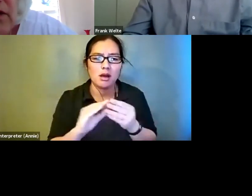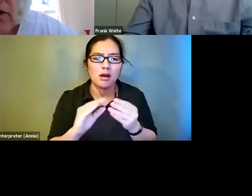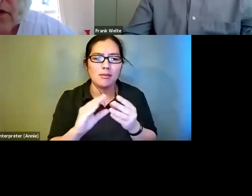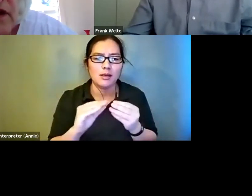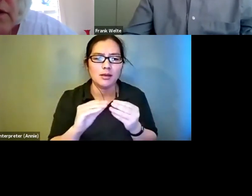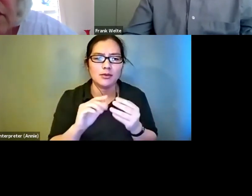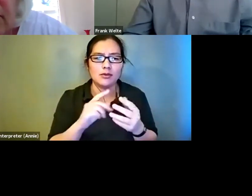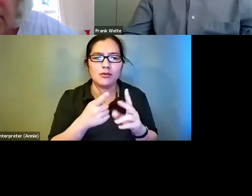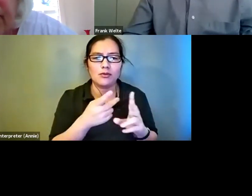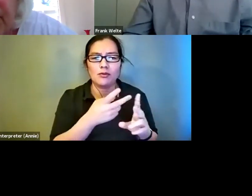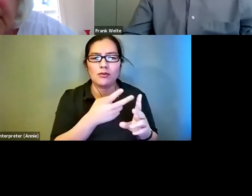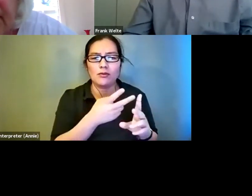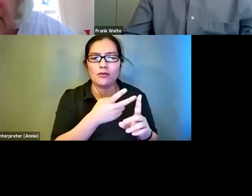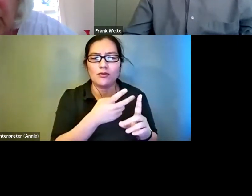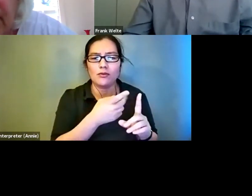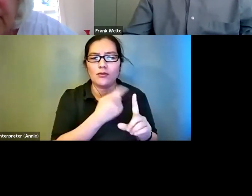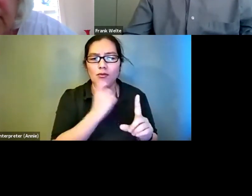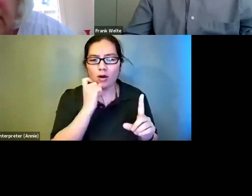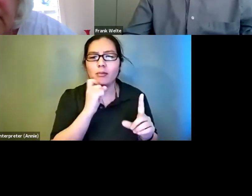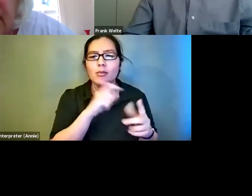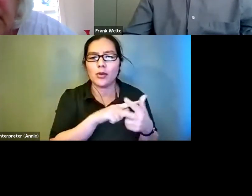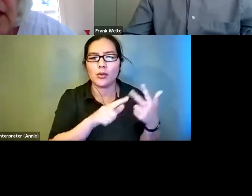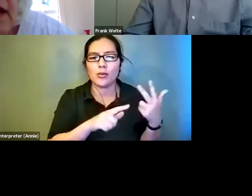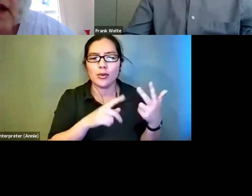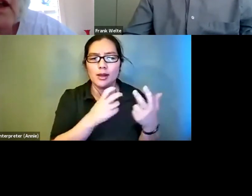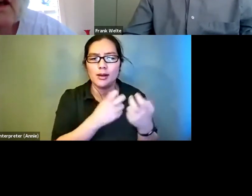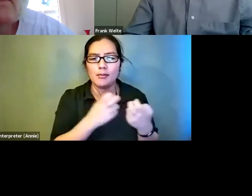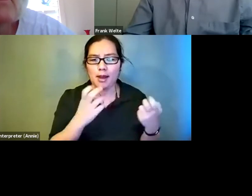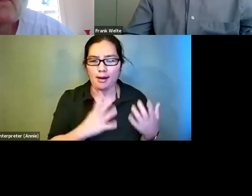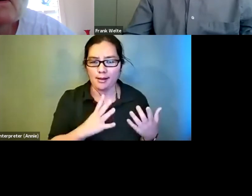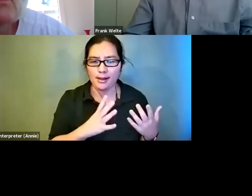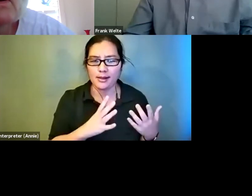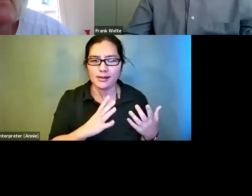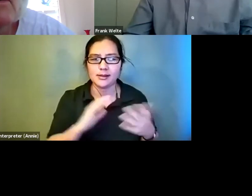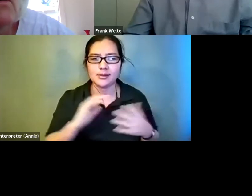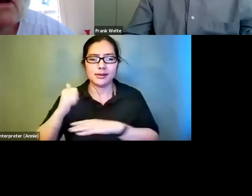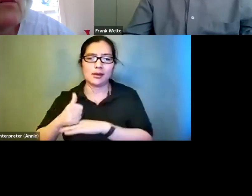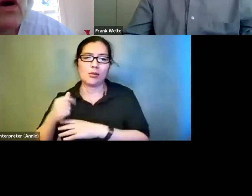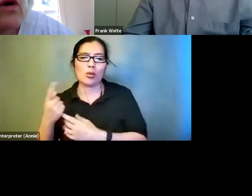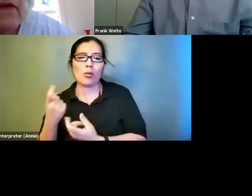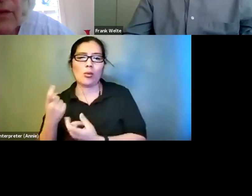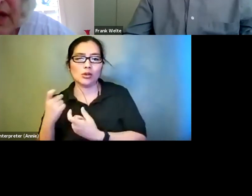use those to formulate some questions. Then again as we go forward I'm hoping that